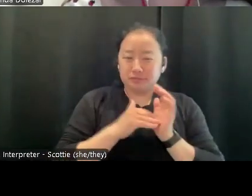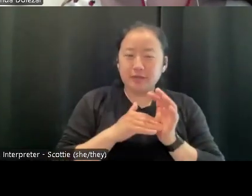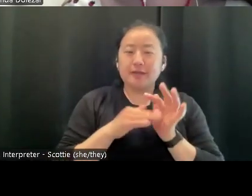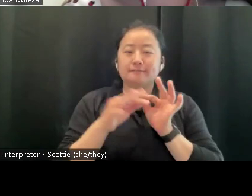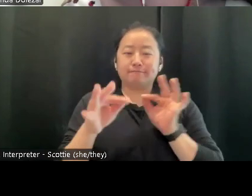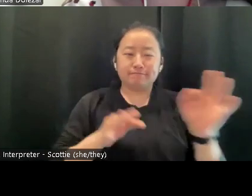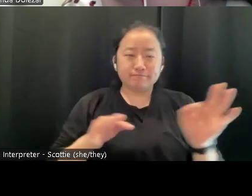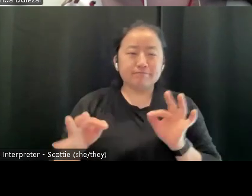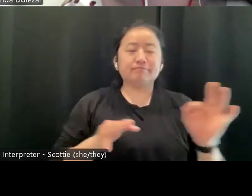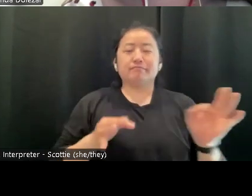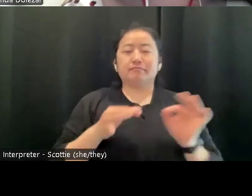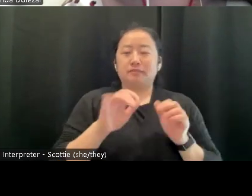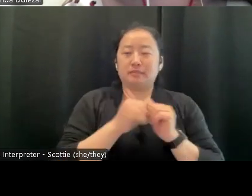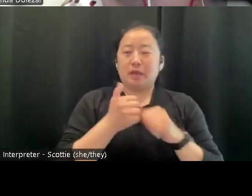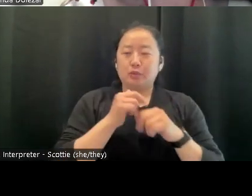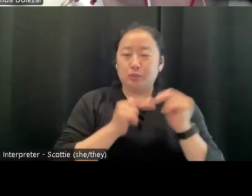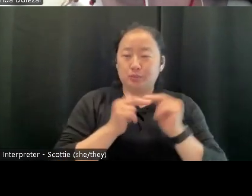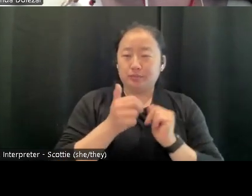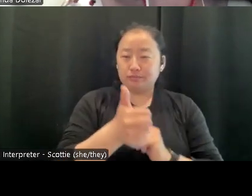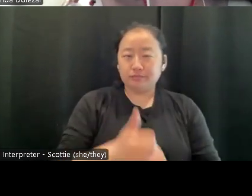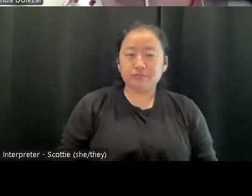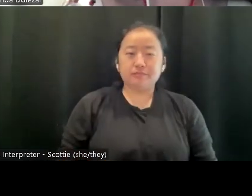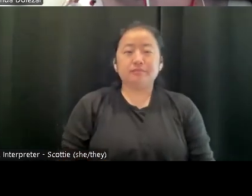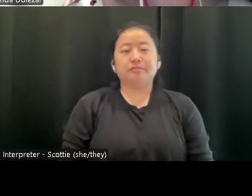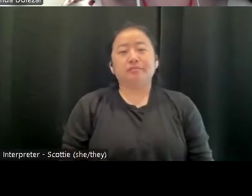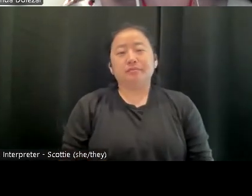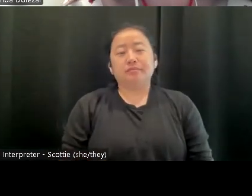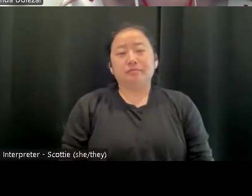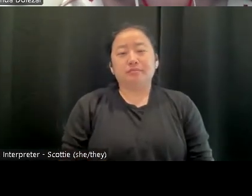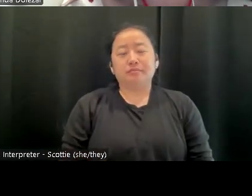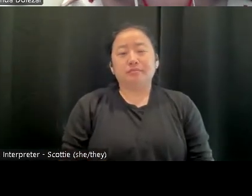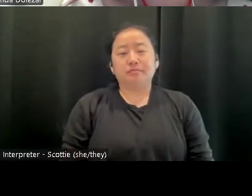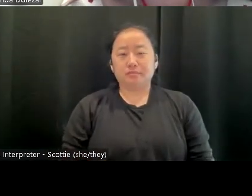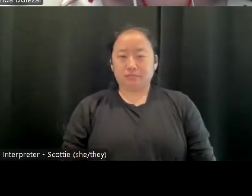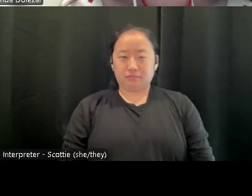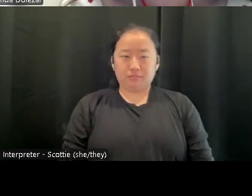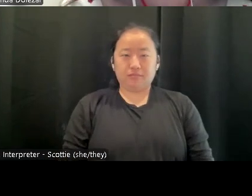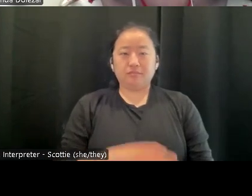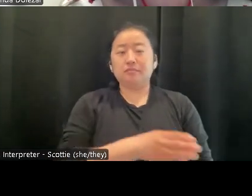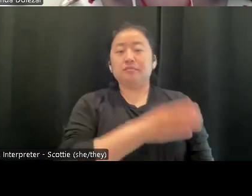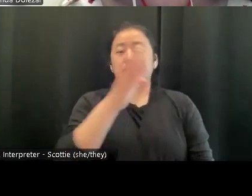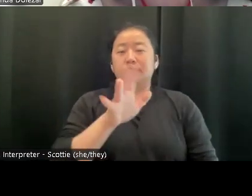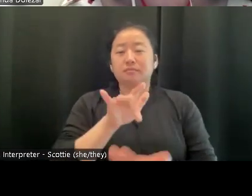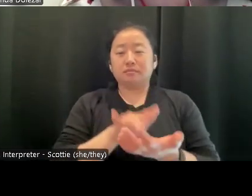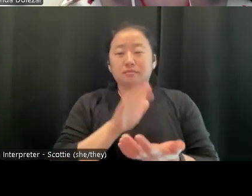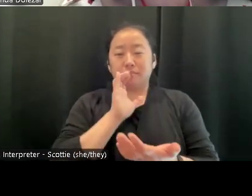should you be interested in doing so. This is a button activated brake system